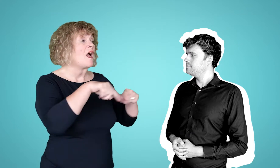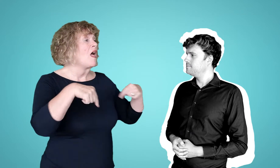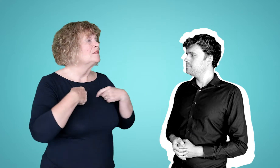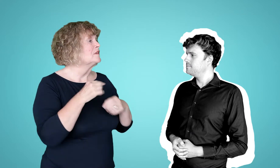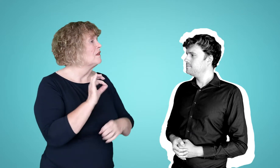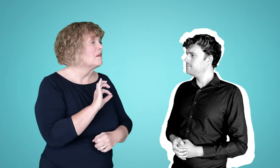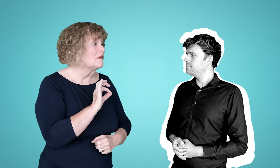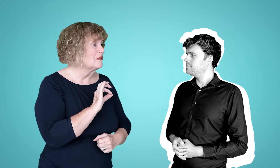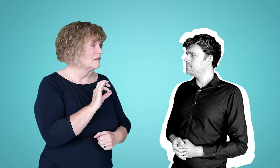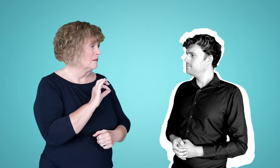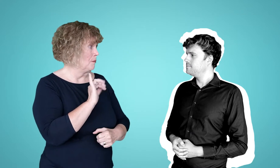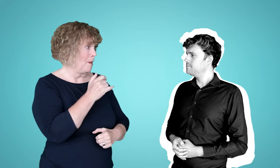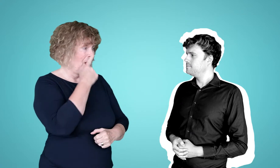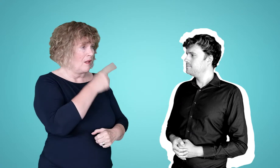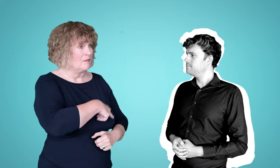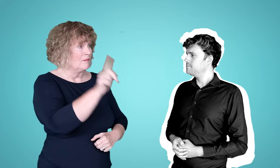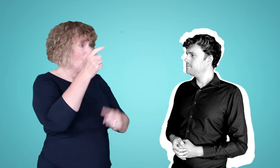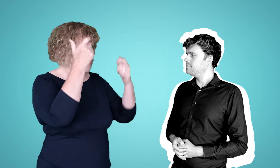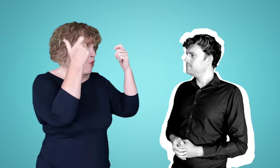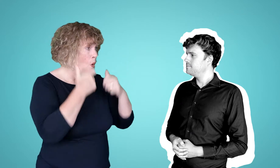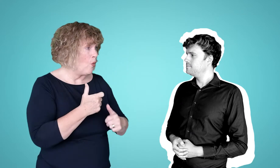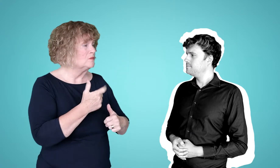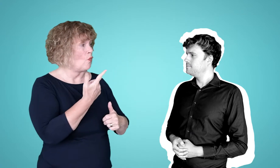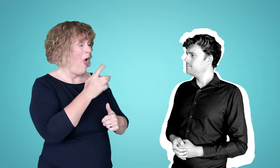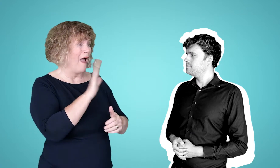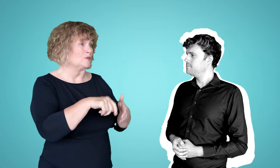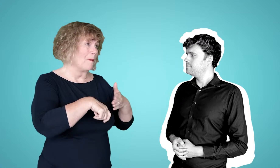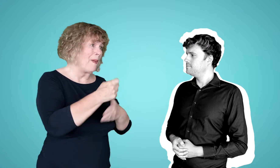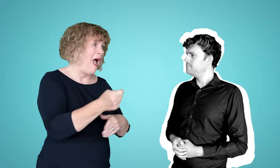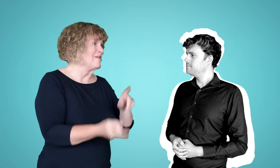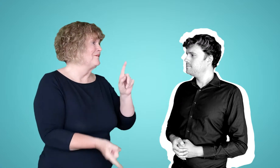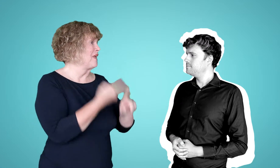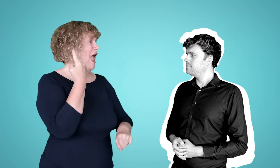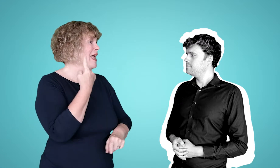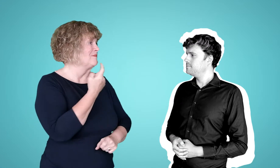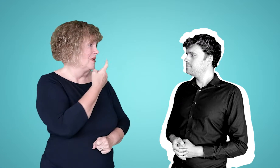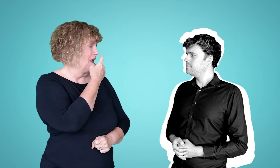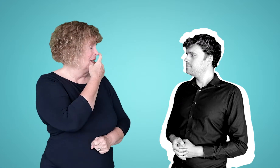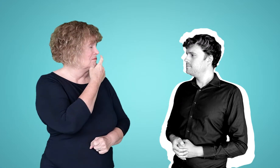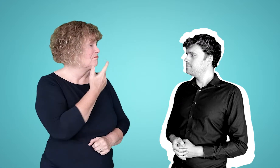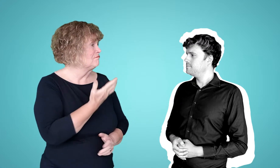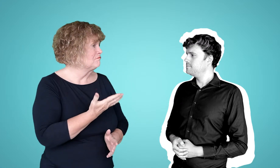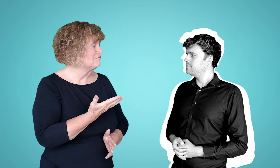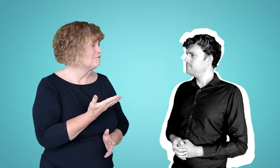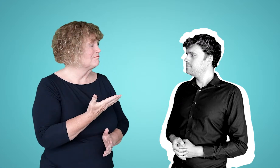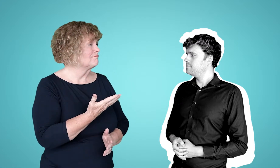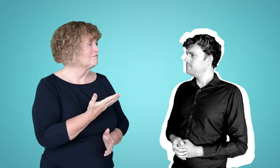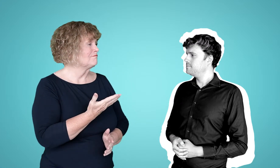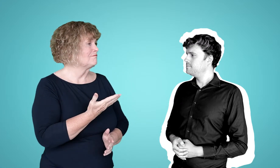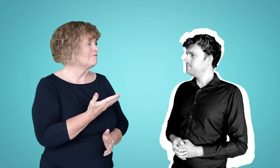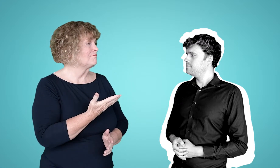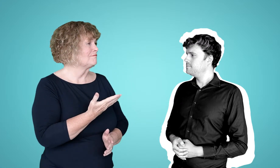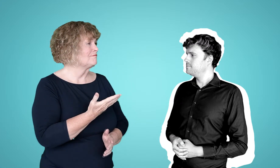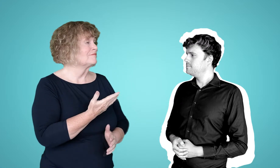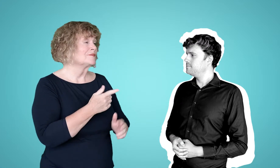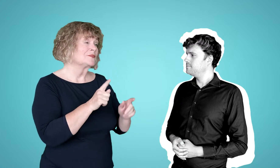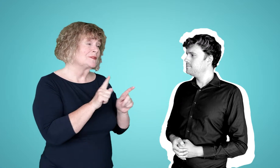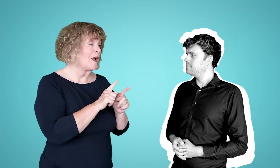Do not wait for them to contact you. If you do not tell us,